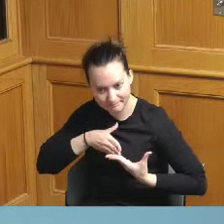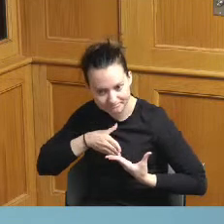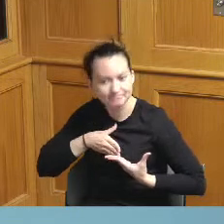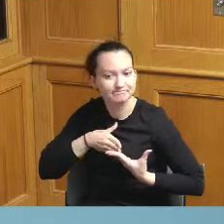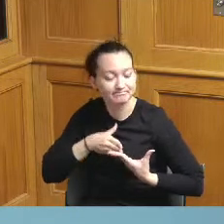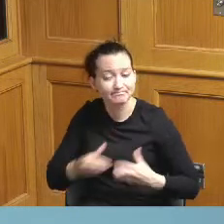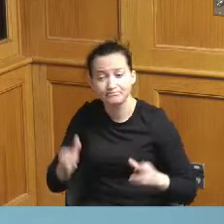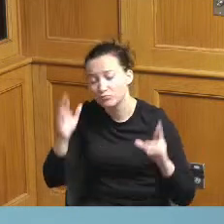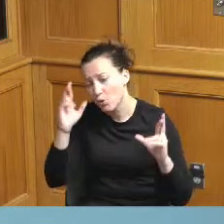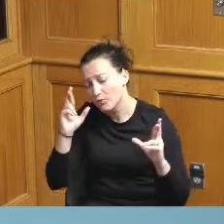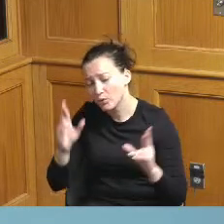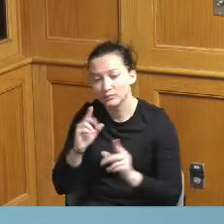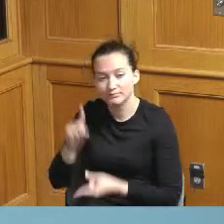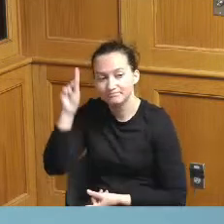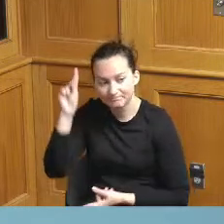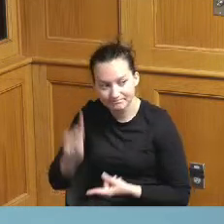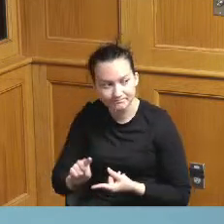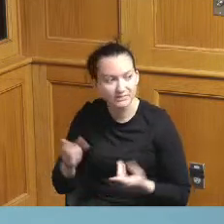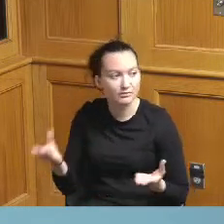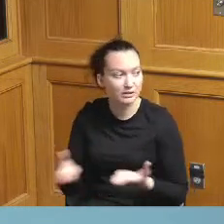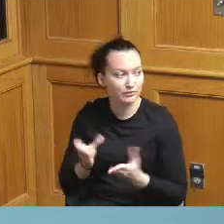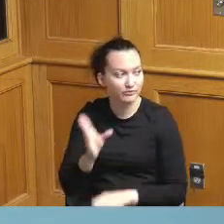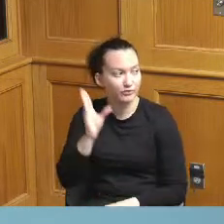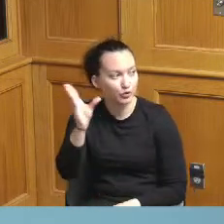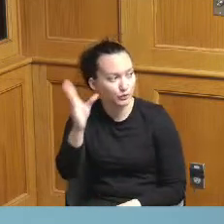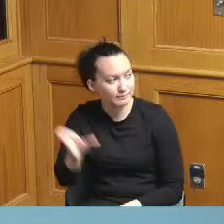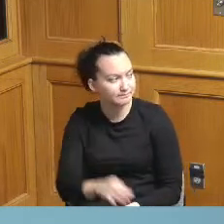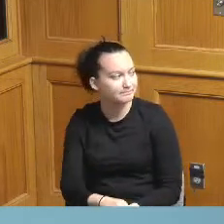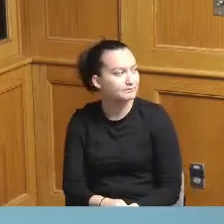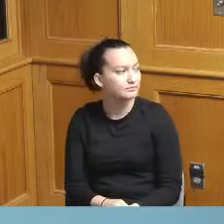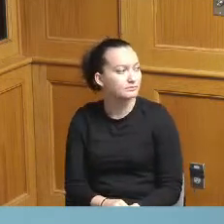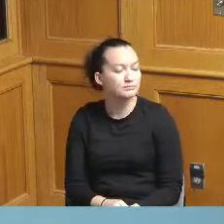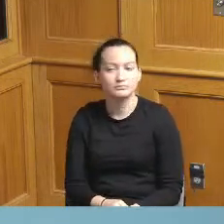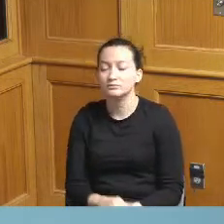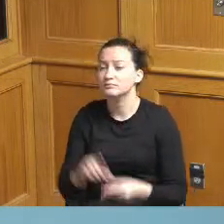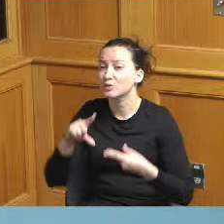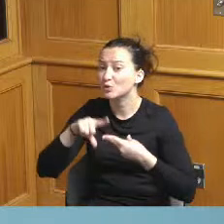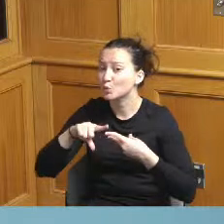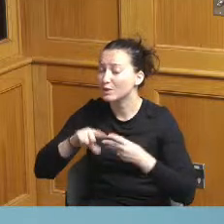we're hopeful that that will reduce here in the future so those are our two highlights and then